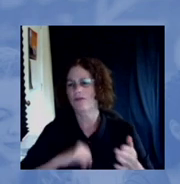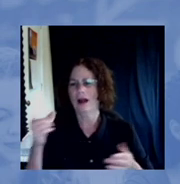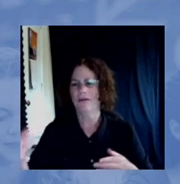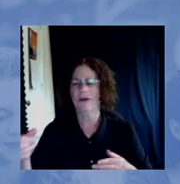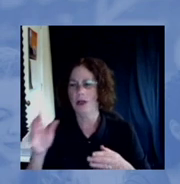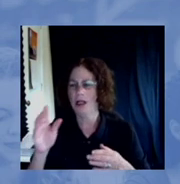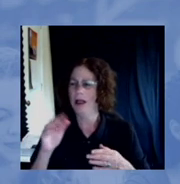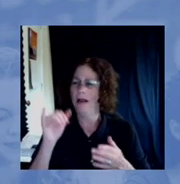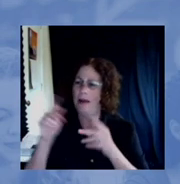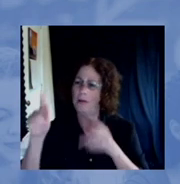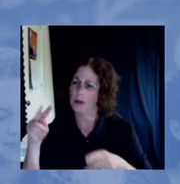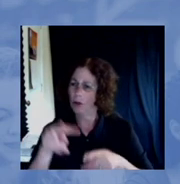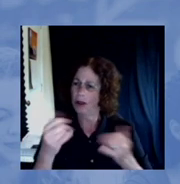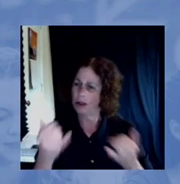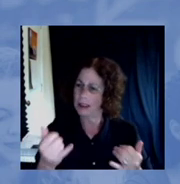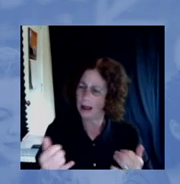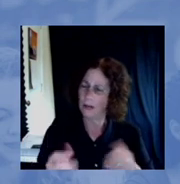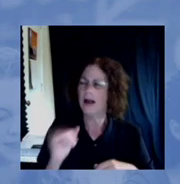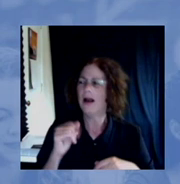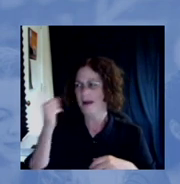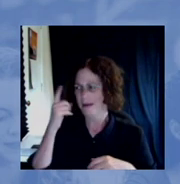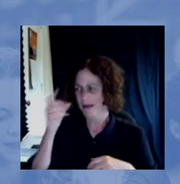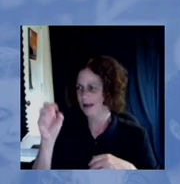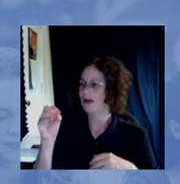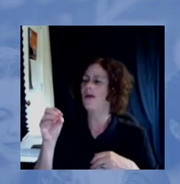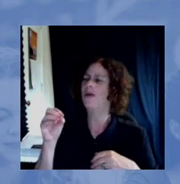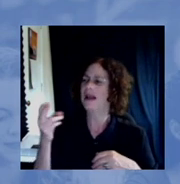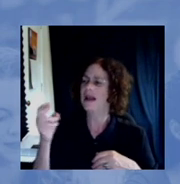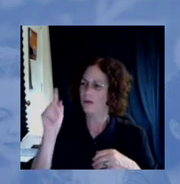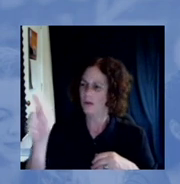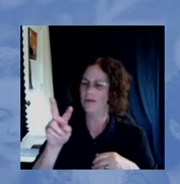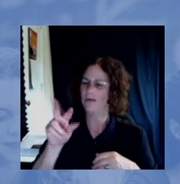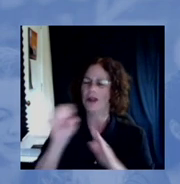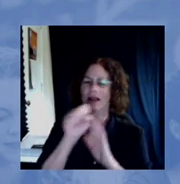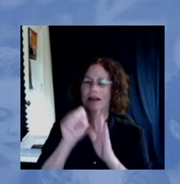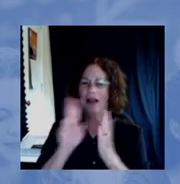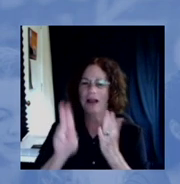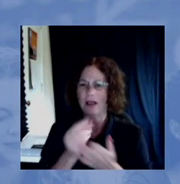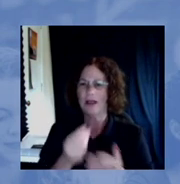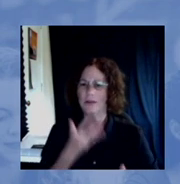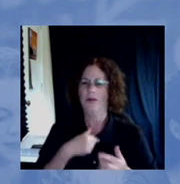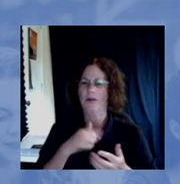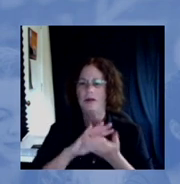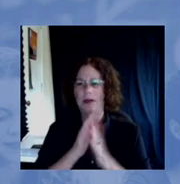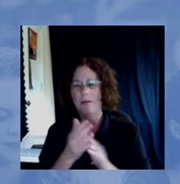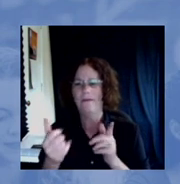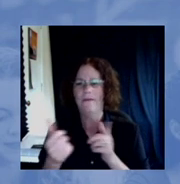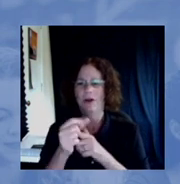I THINK HE MIGHT BE. HE ALSO WENT TO VIRGINIA STATE UNIVERSITY AND INSPIRED ME TO BE A FIRST GENERATION COLLEGE STUDENT SO HE'S BEEN AN INSPIRATION FOR QUITE